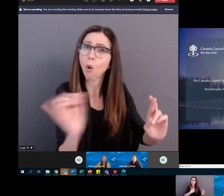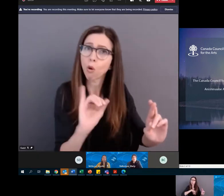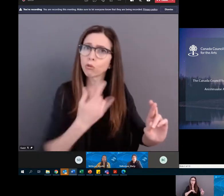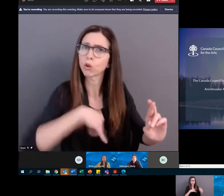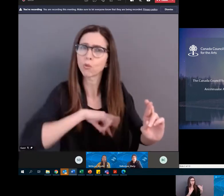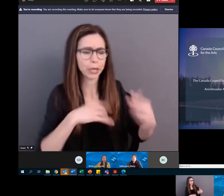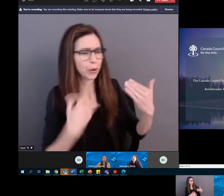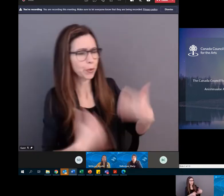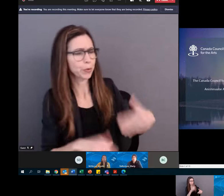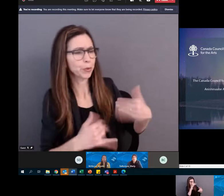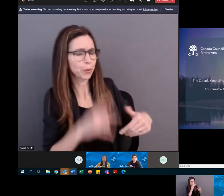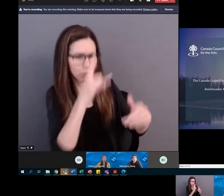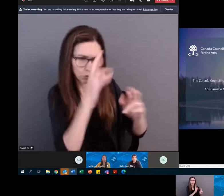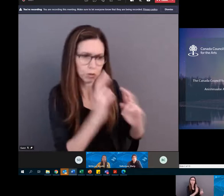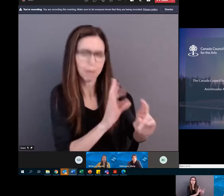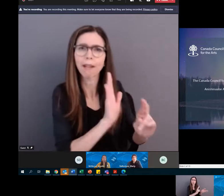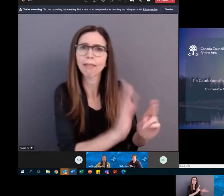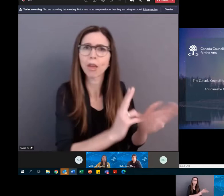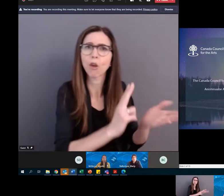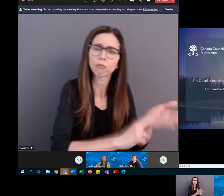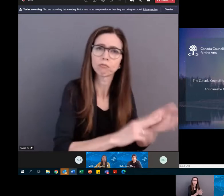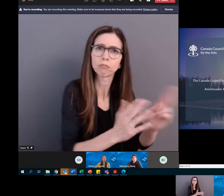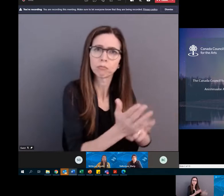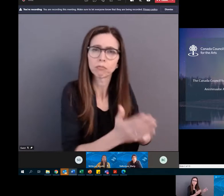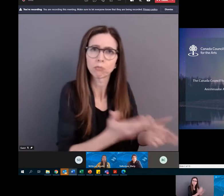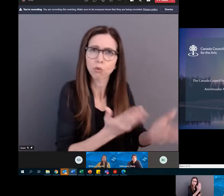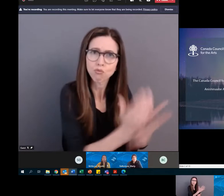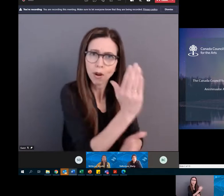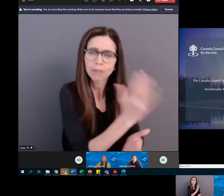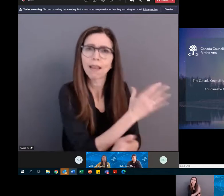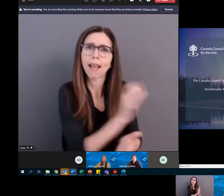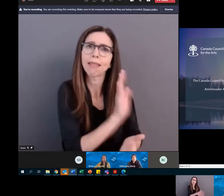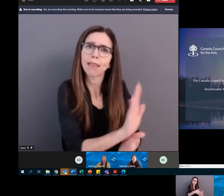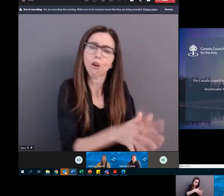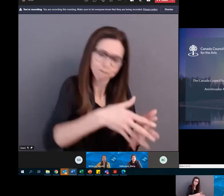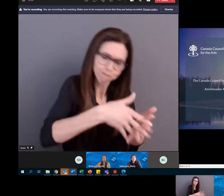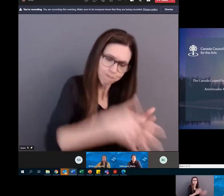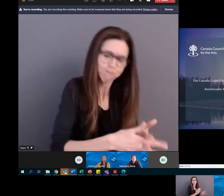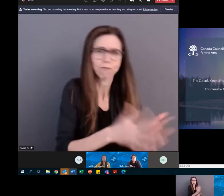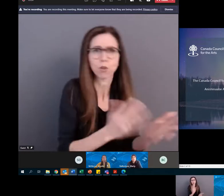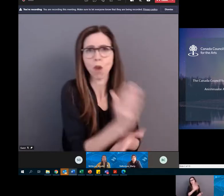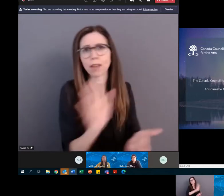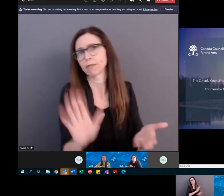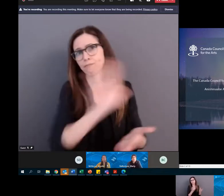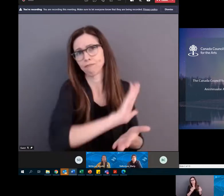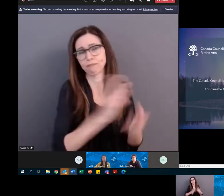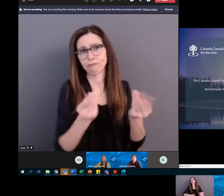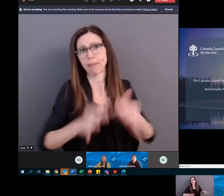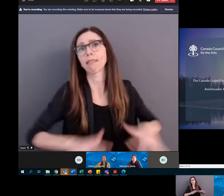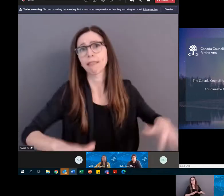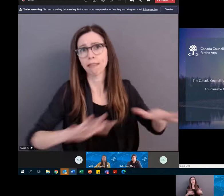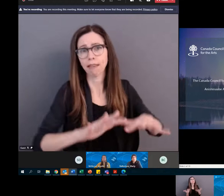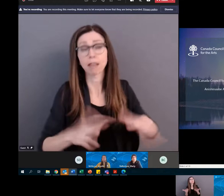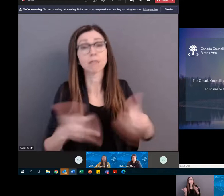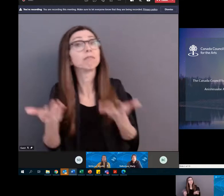Treaty Rights of all Indigenous Peoples across this land. The Council has and will continue to